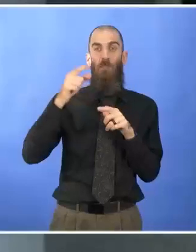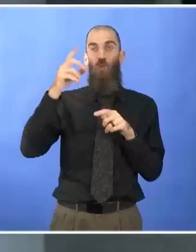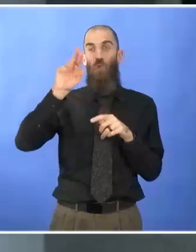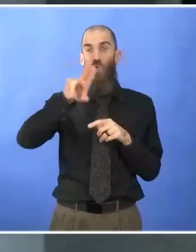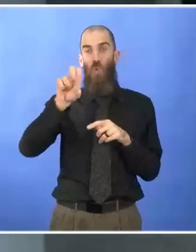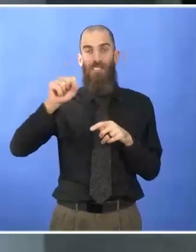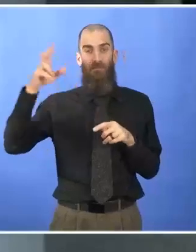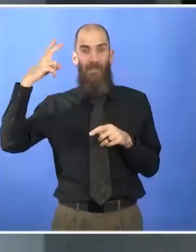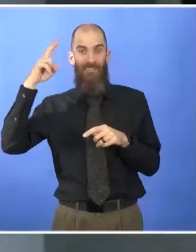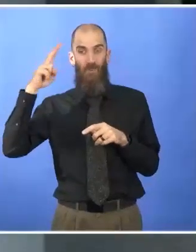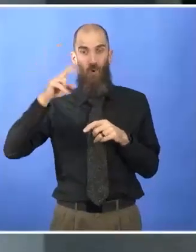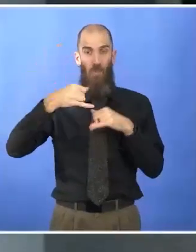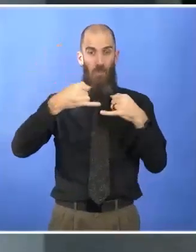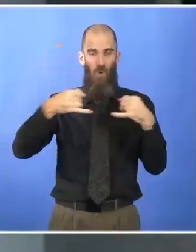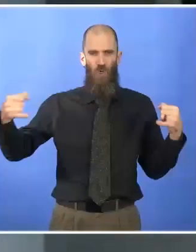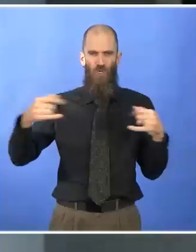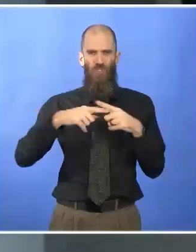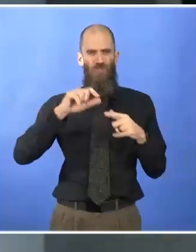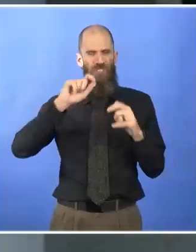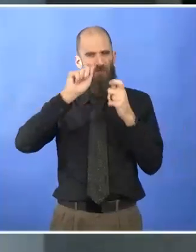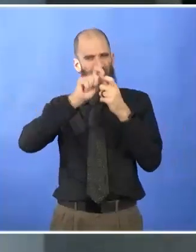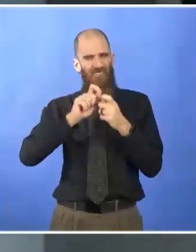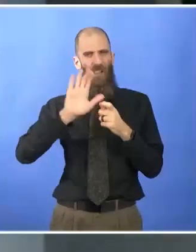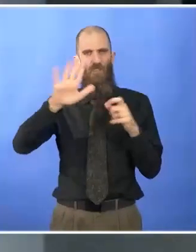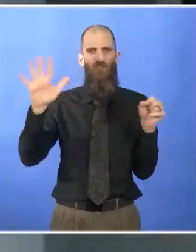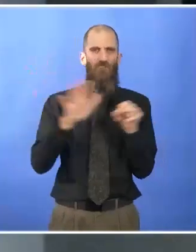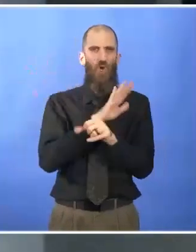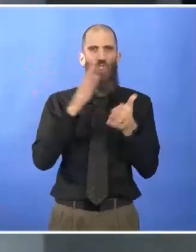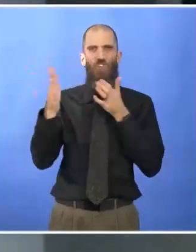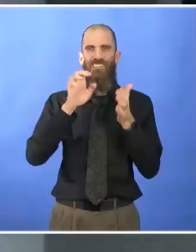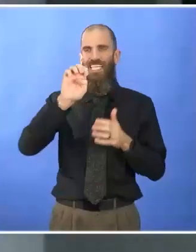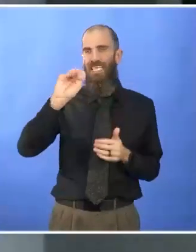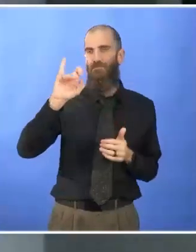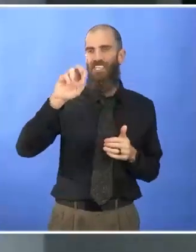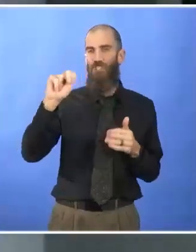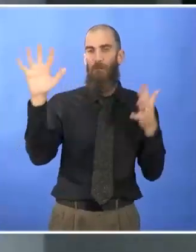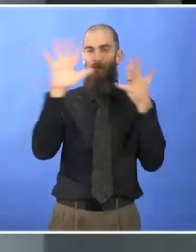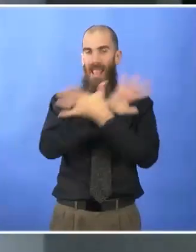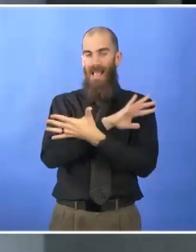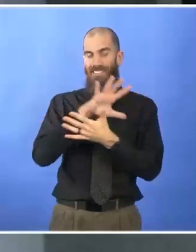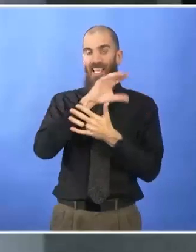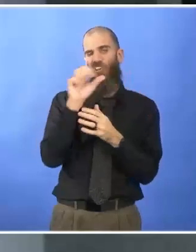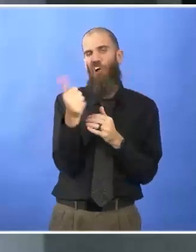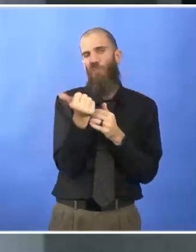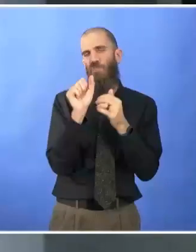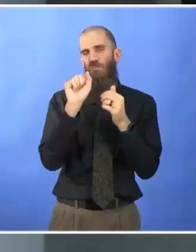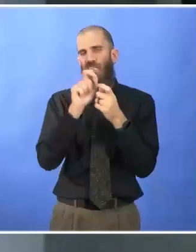IT WILL ALSO MAKE OTHER CORRECTIONS. THE MEDIA BUREAU RECOMMENDS THAT THE COMMISSION ADOPT THIS